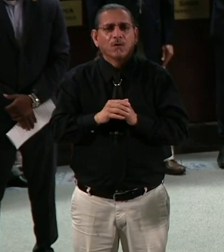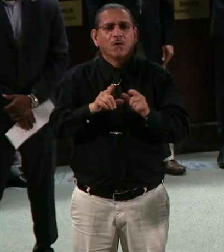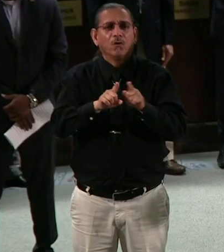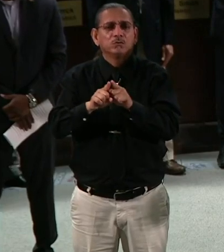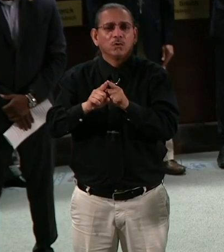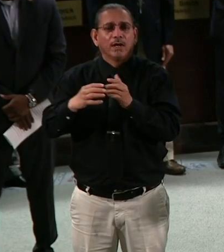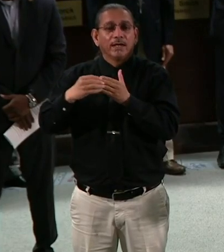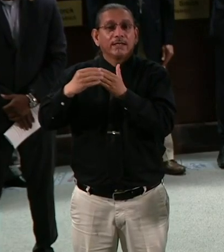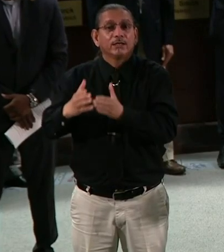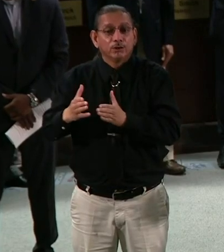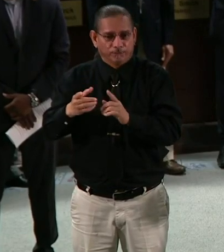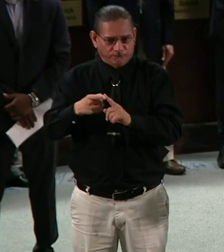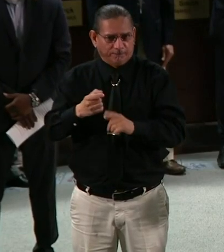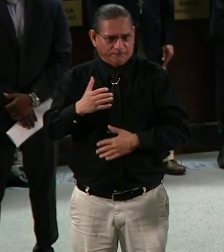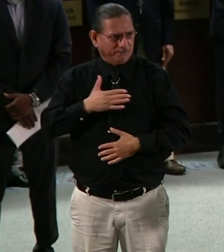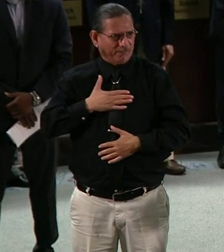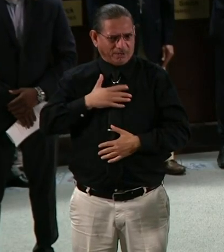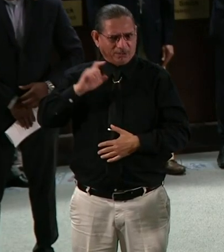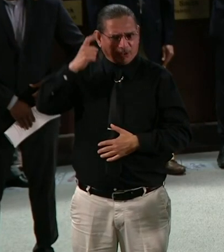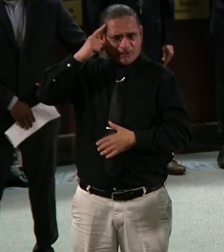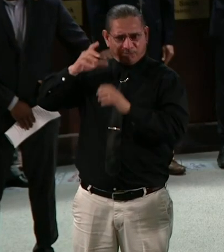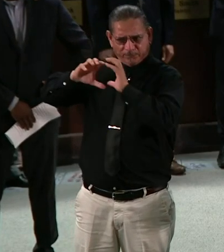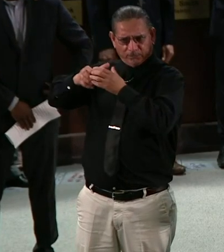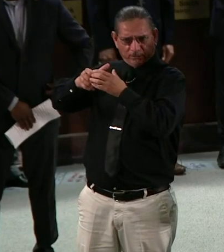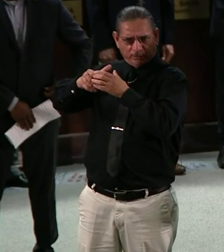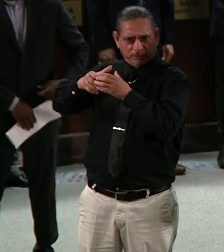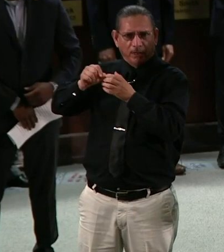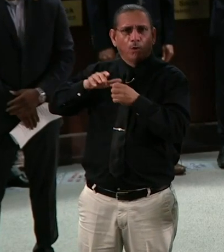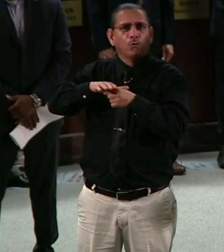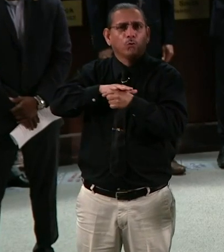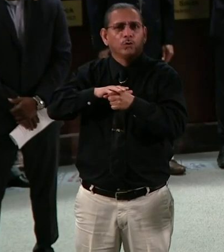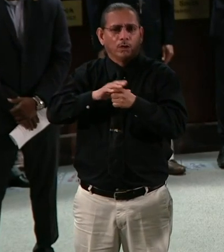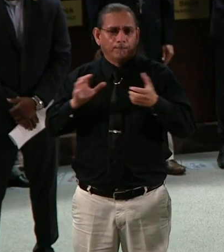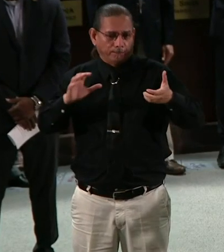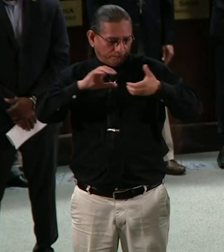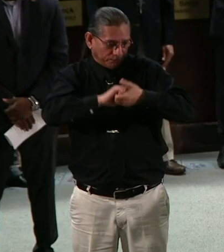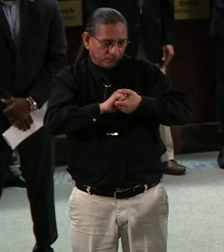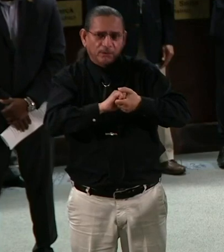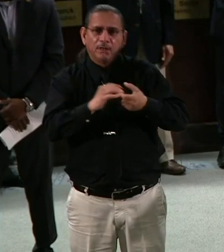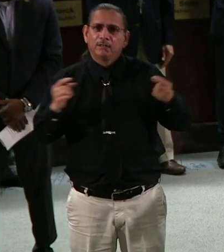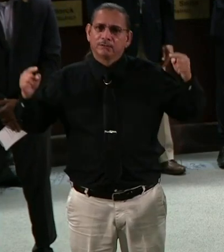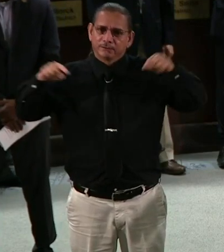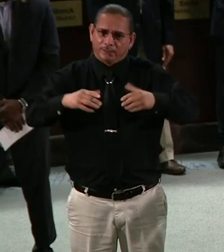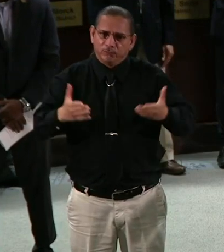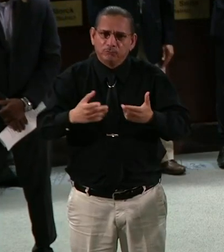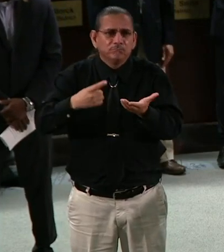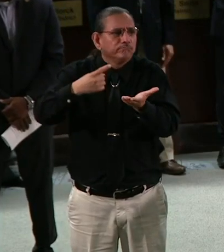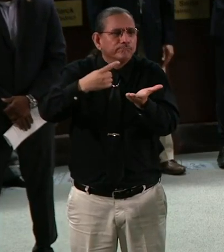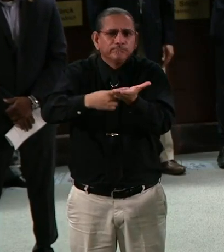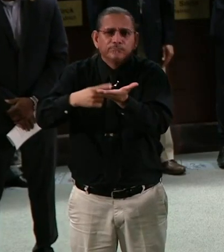AND WE'LL ALSO HAVE LEADERS FROM ARID MINISTRY I'M- I'M